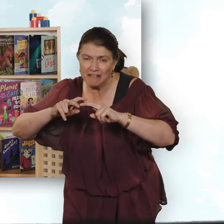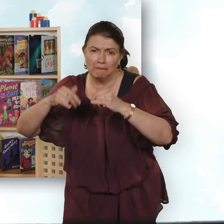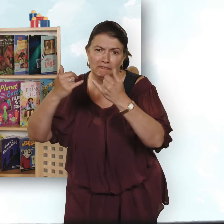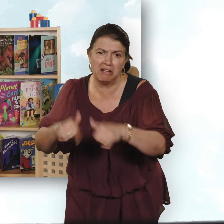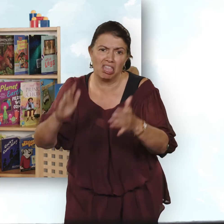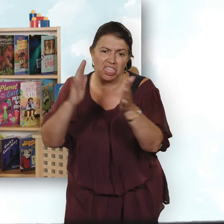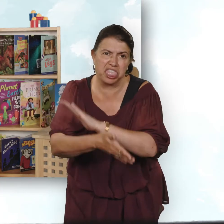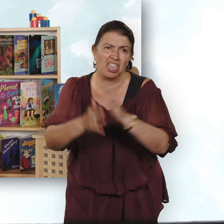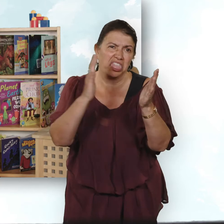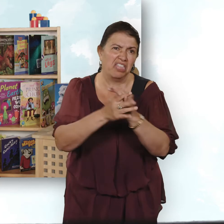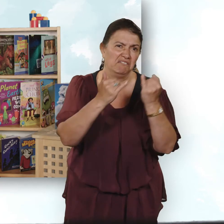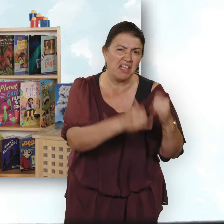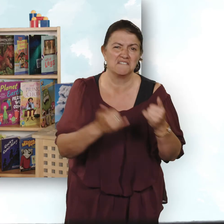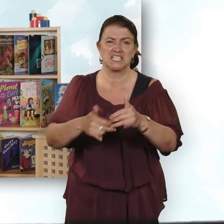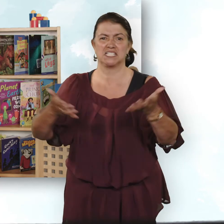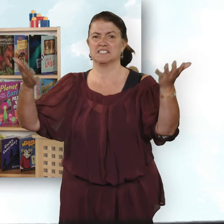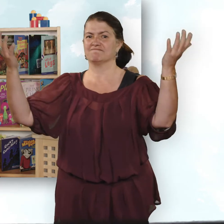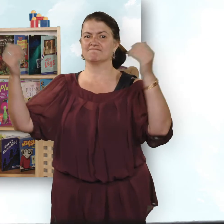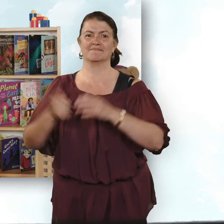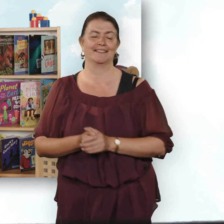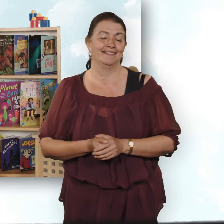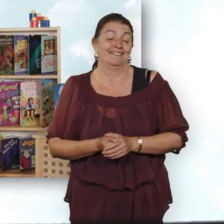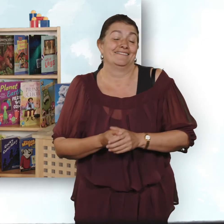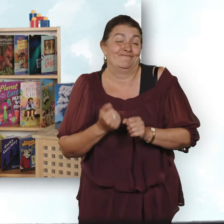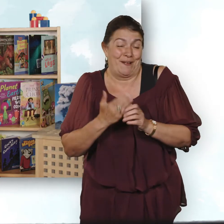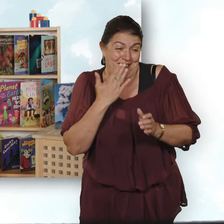“But all our experiments failed,” said Billy.